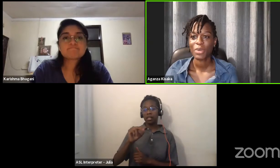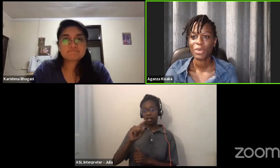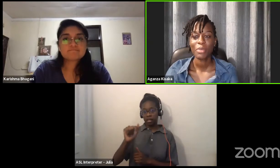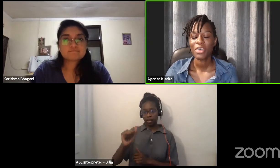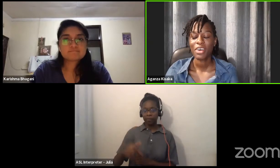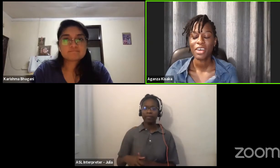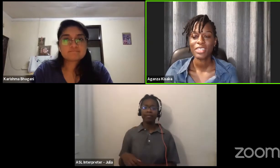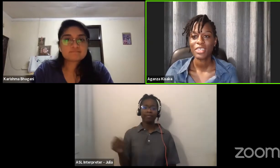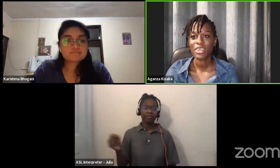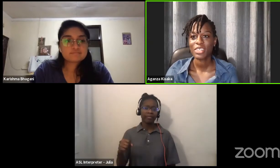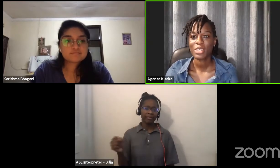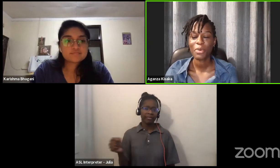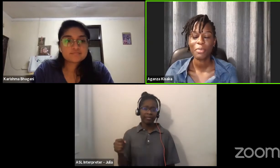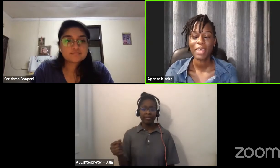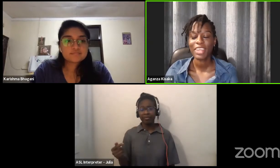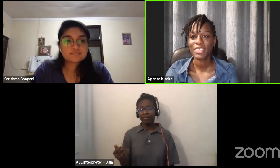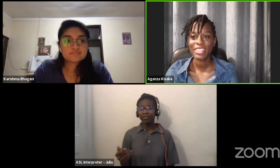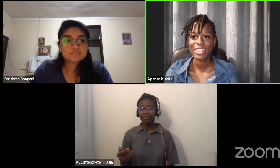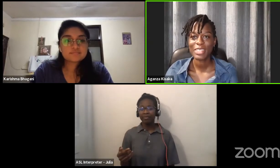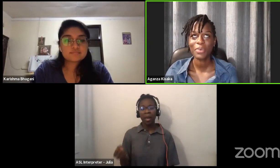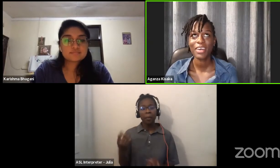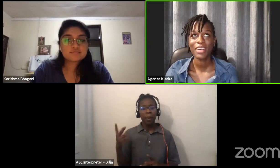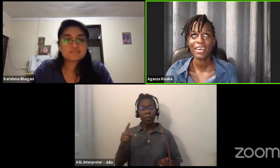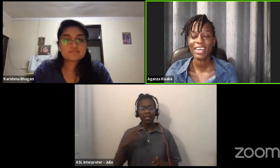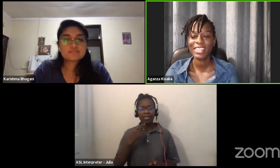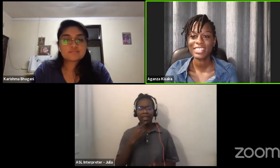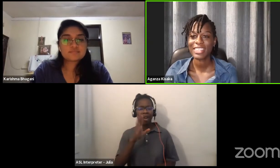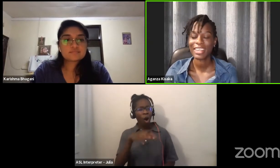Everyone's like, "Go abroad, it's awesome. Oh my goodness, what!"